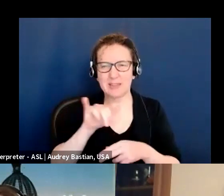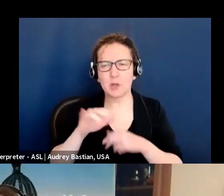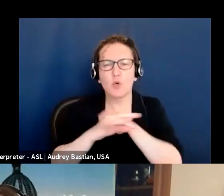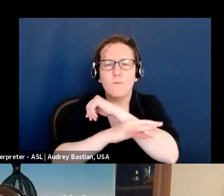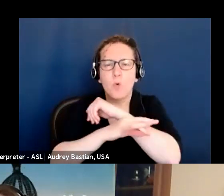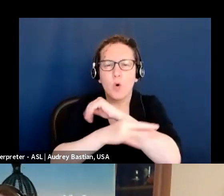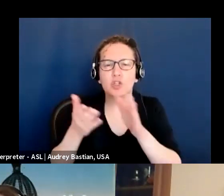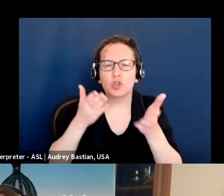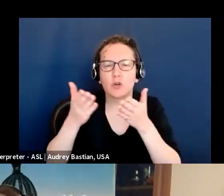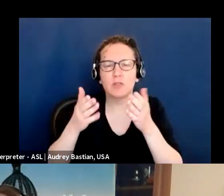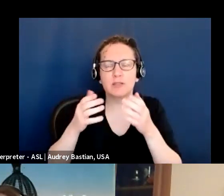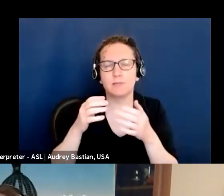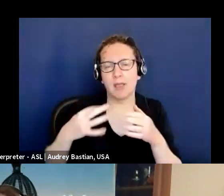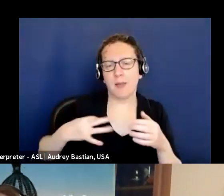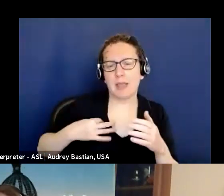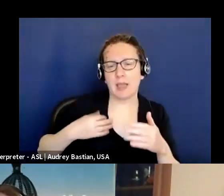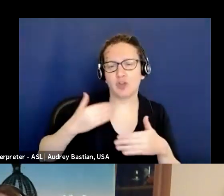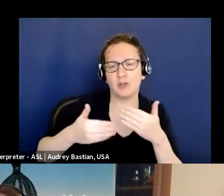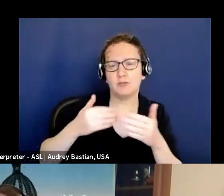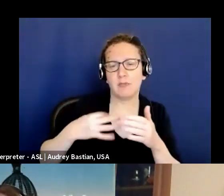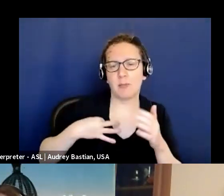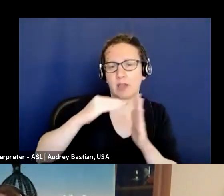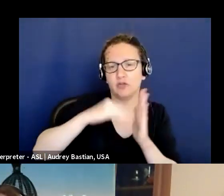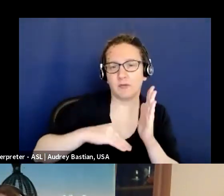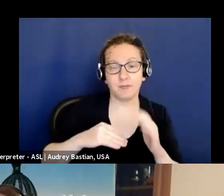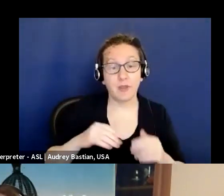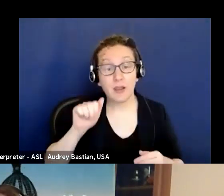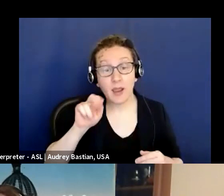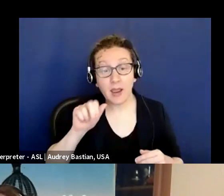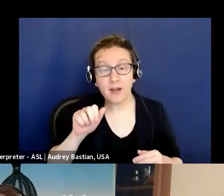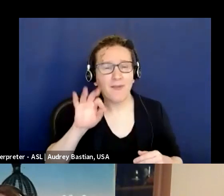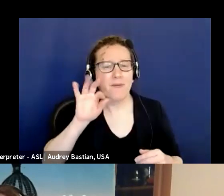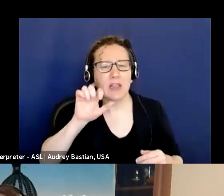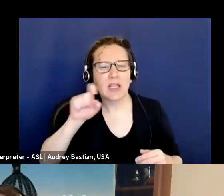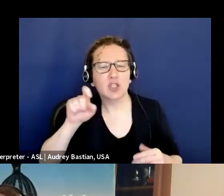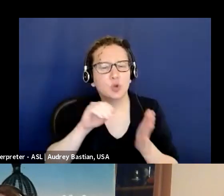application process like for FLEX students? >> ANA SIKHASHVILI: So it's like, you know,